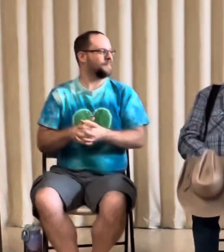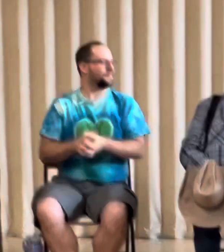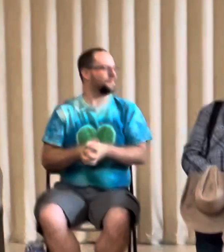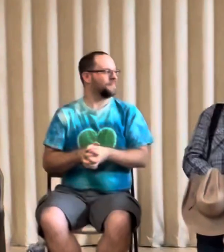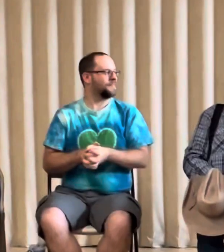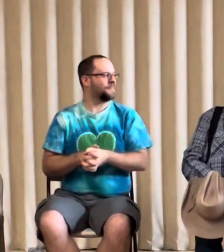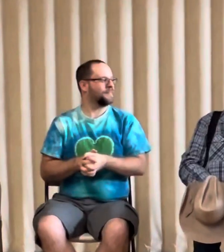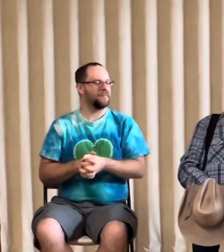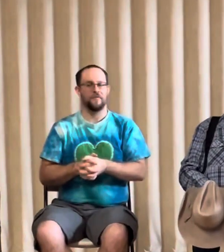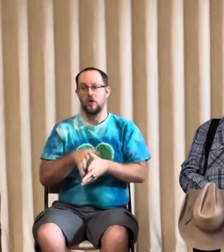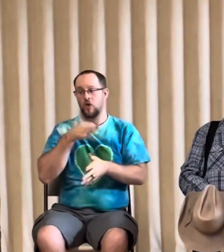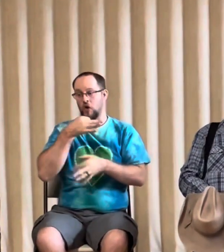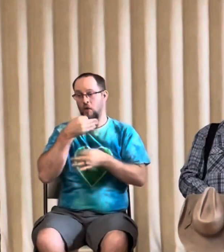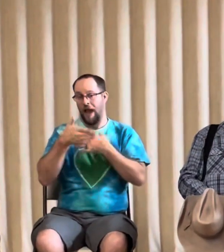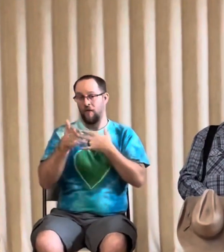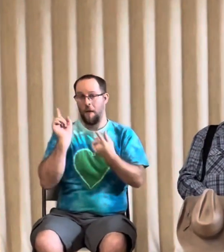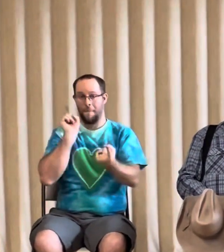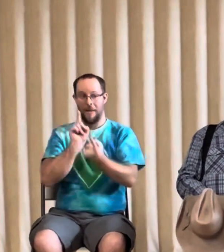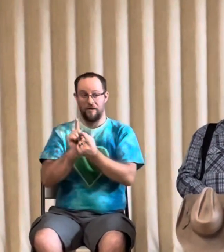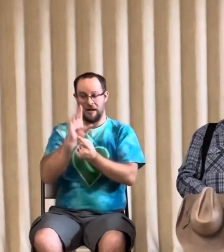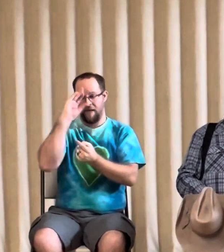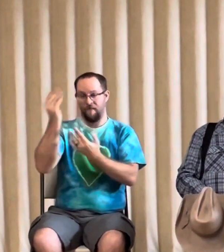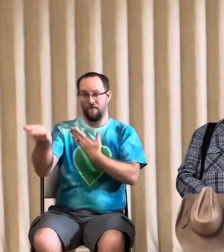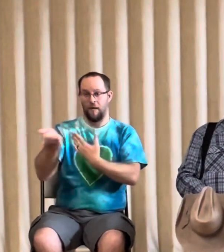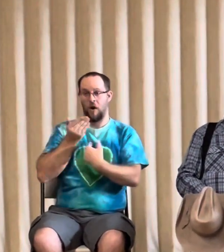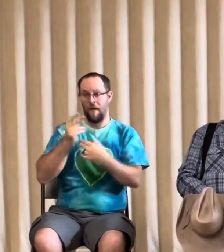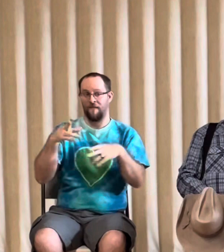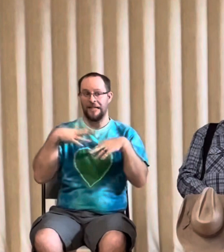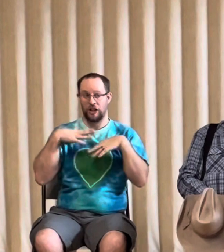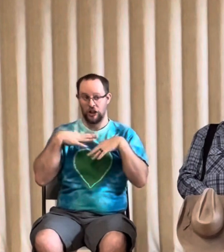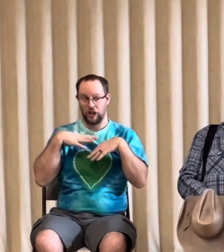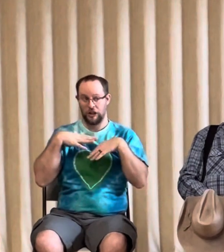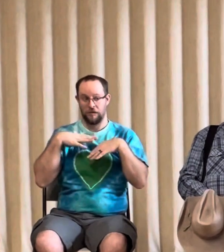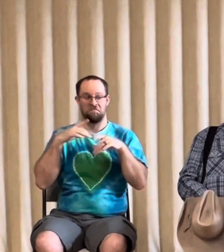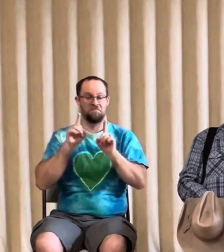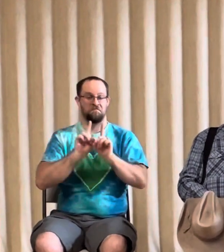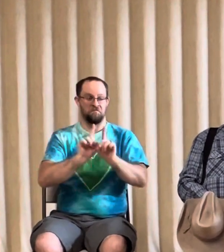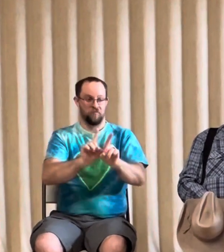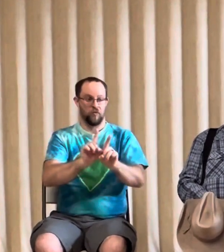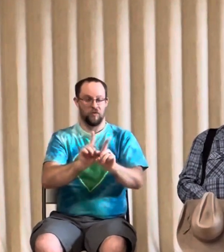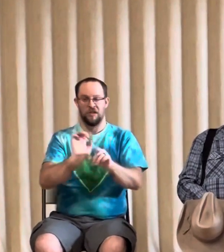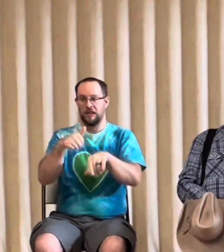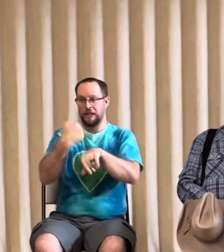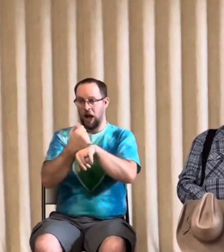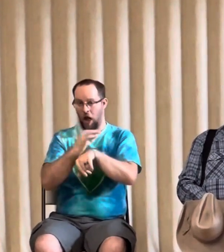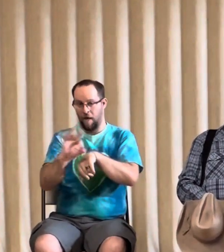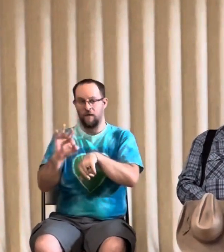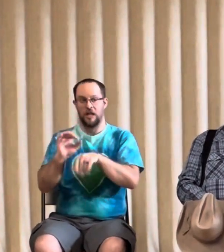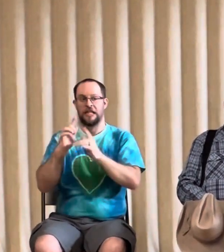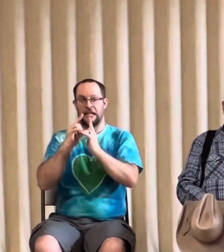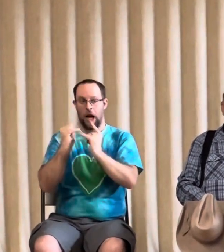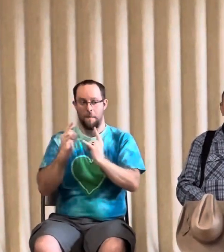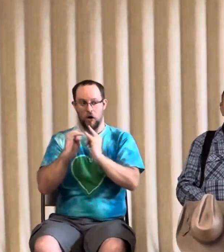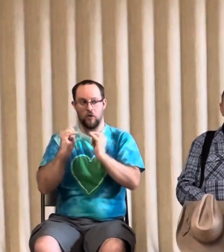"Soon after we met, he invited me on vacation with him. So we set off in his camper to the seaside."